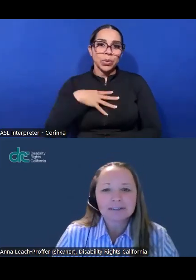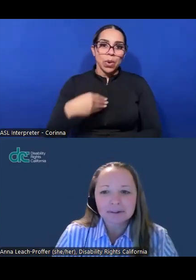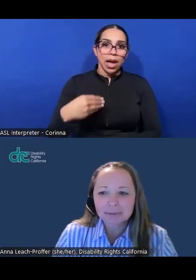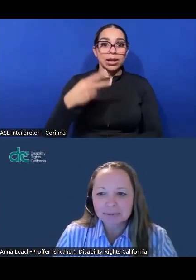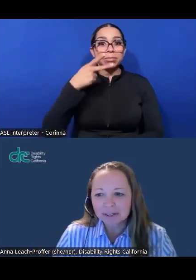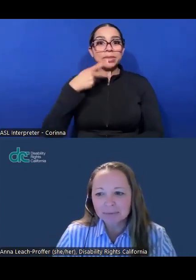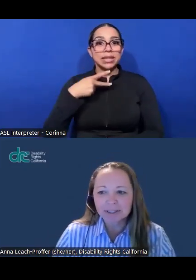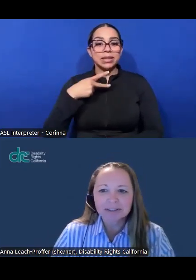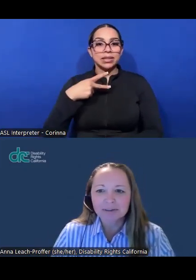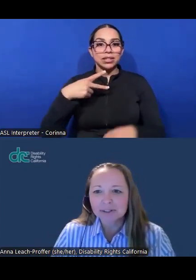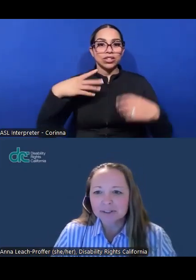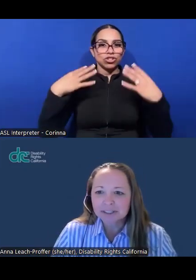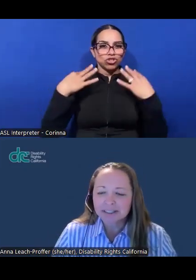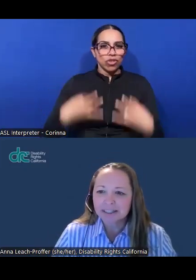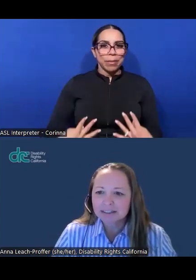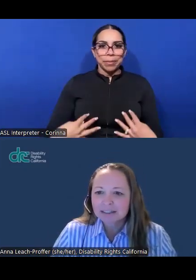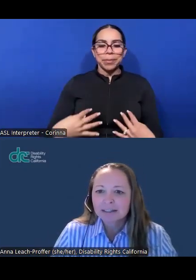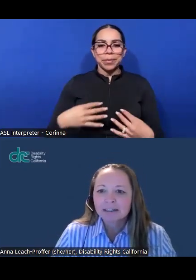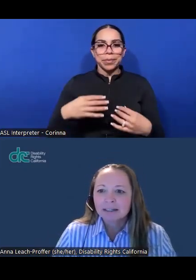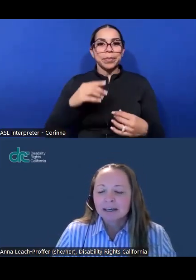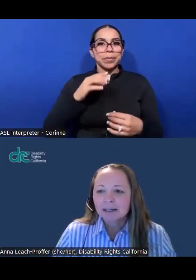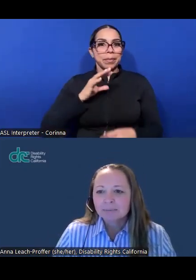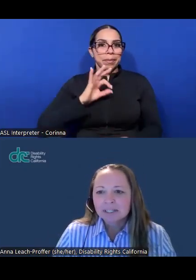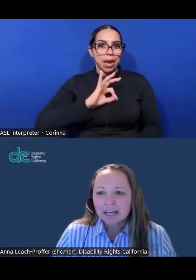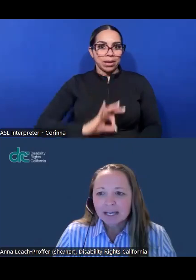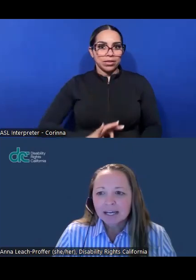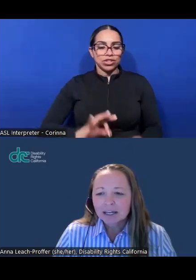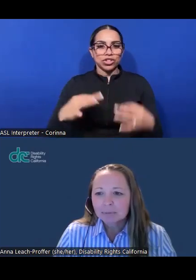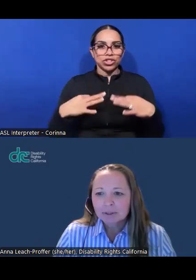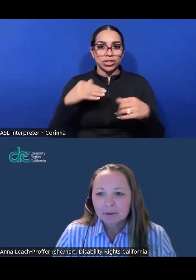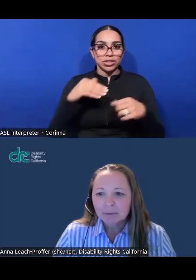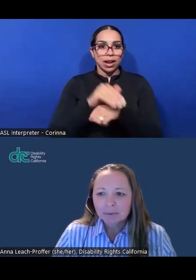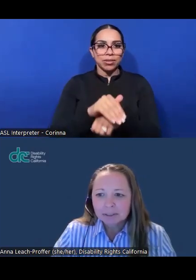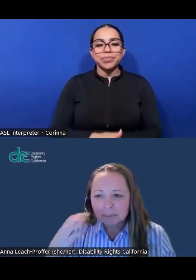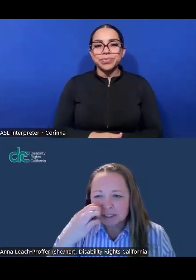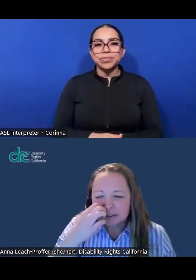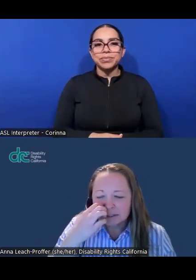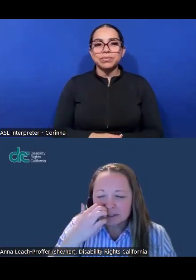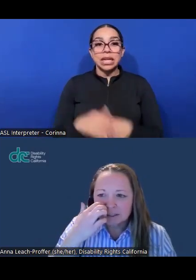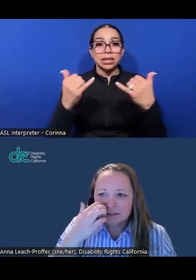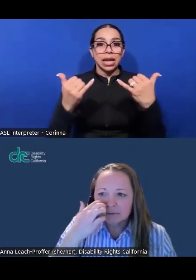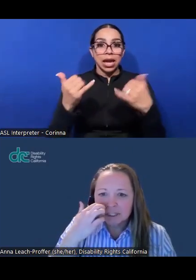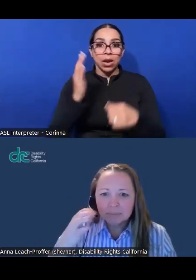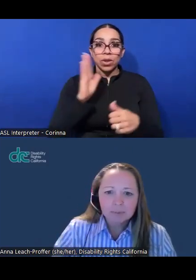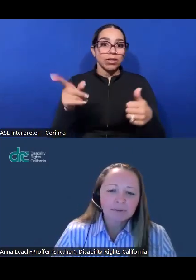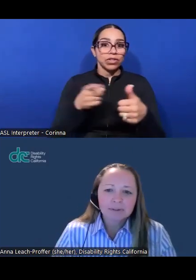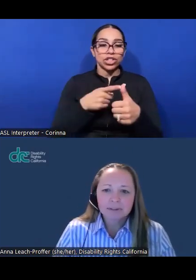striped, button down shirt tonight. Today I am going to open us up by discussing three proposals